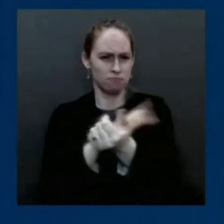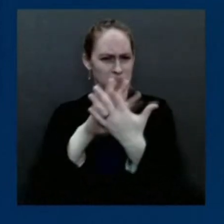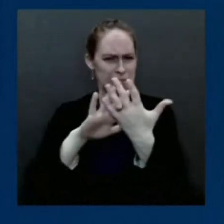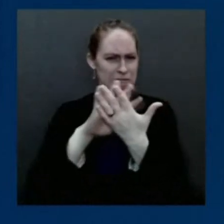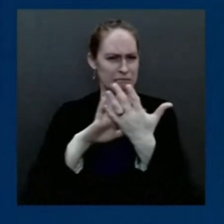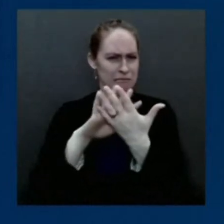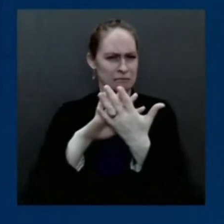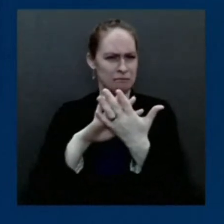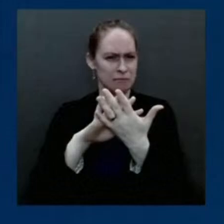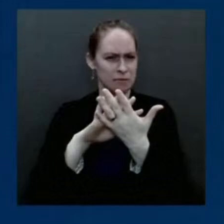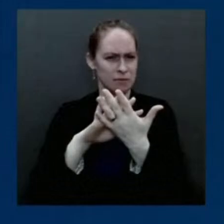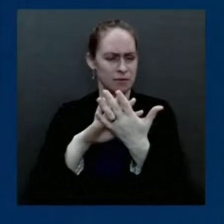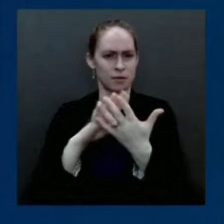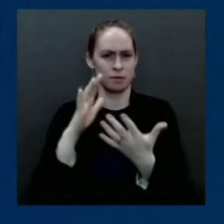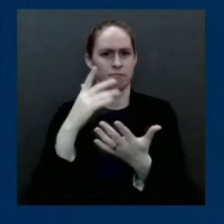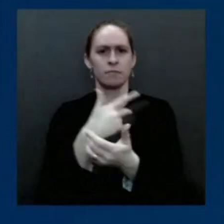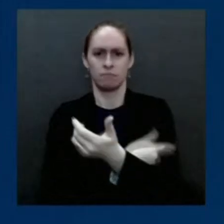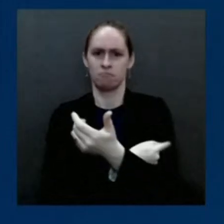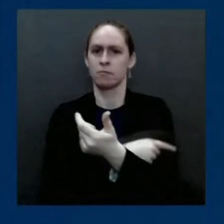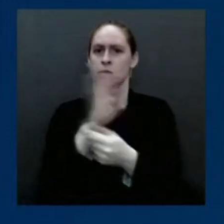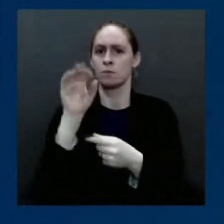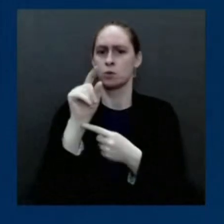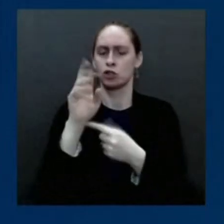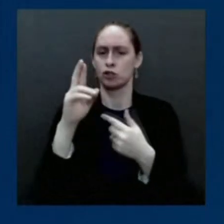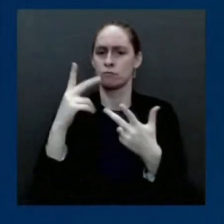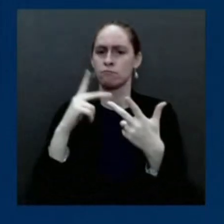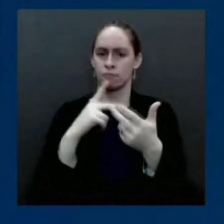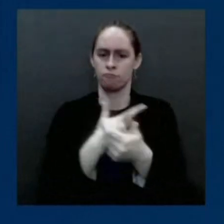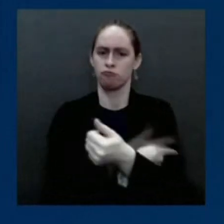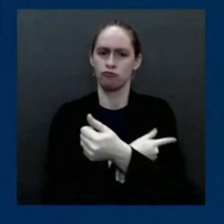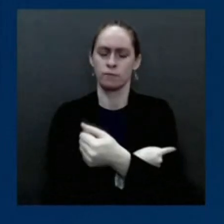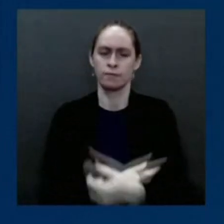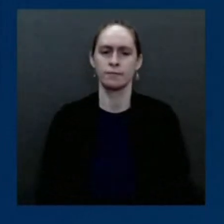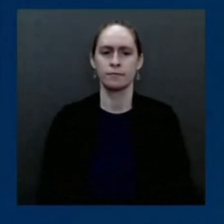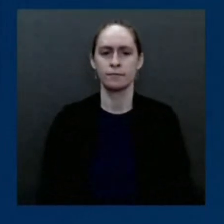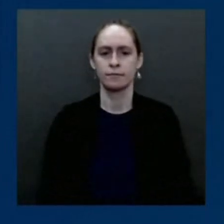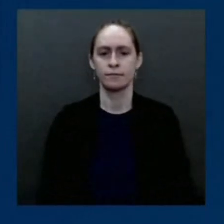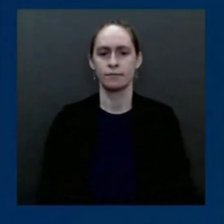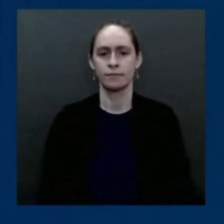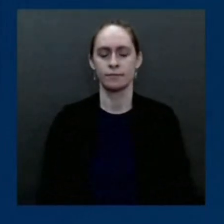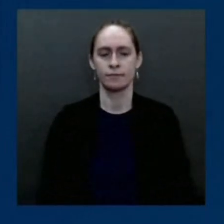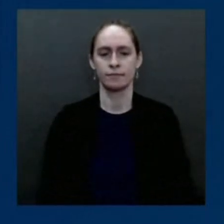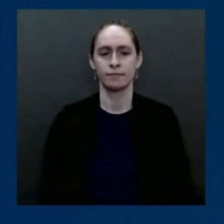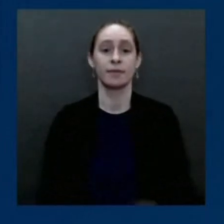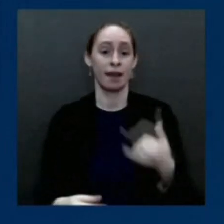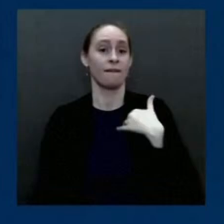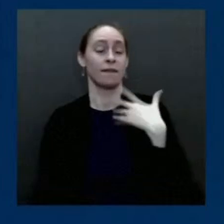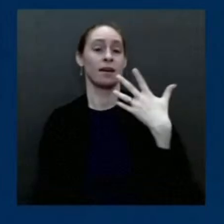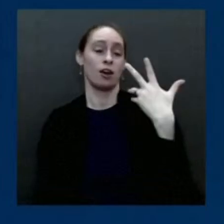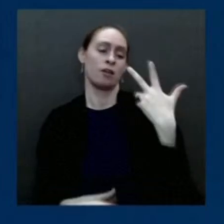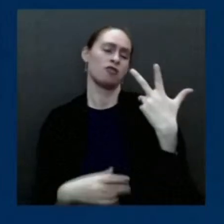THE DATA I DO HAVE OFF THE TOP OF MY HEAD IS NEARING TWO OUT